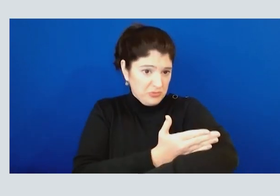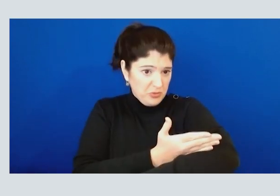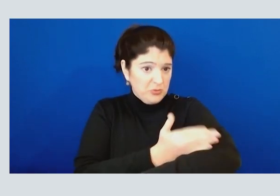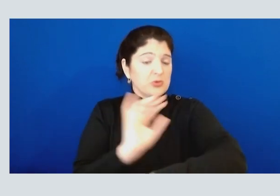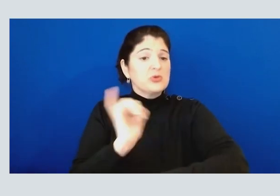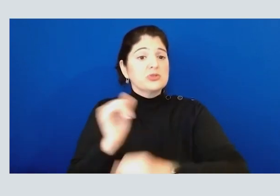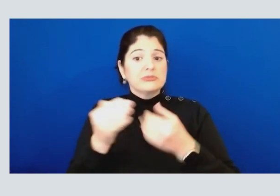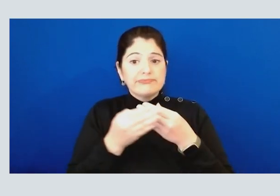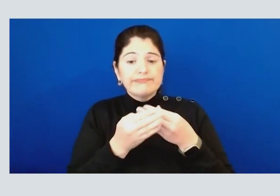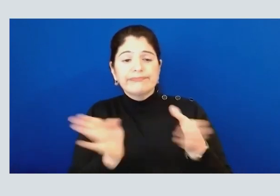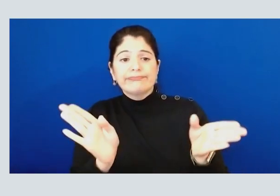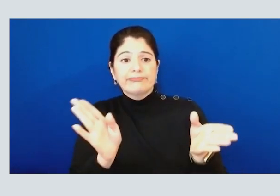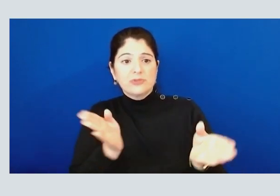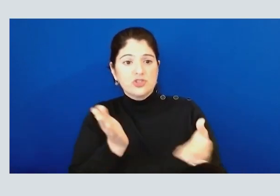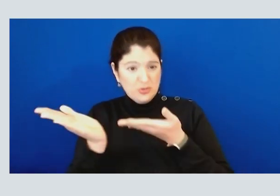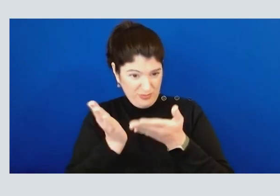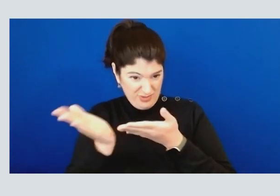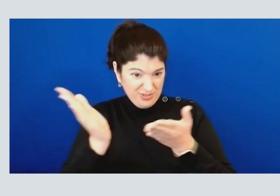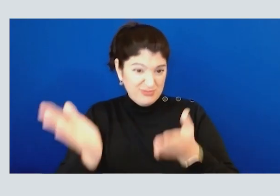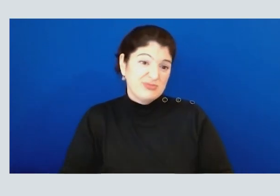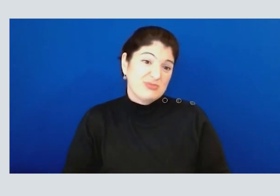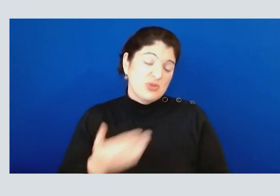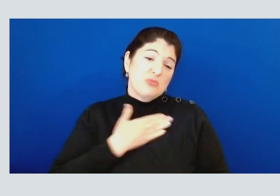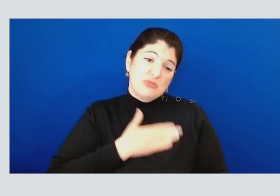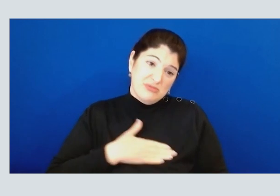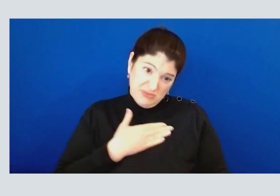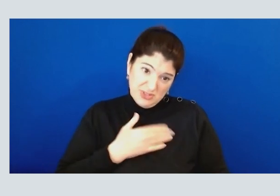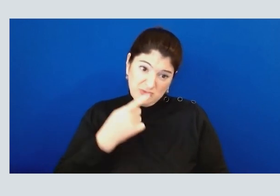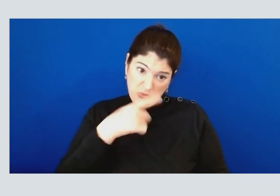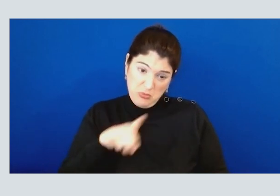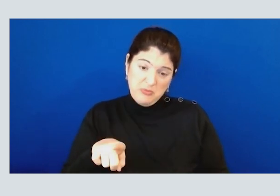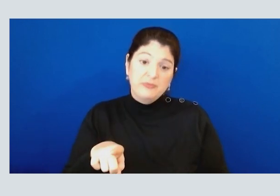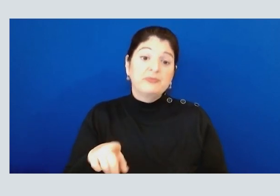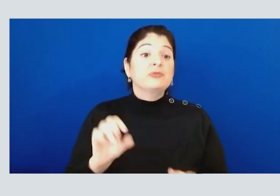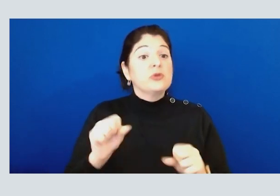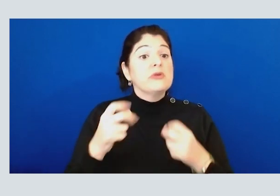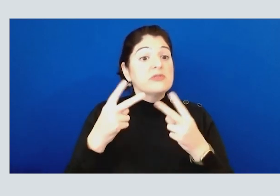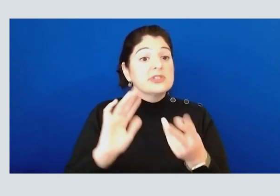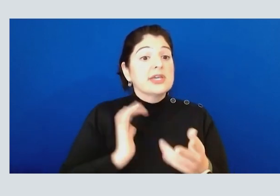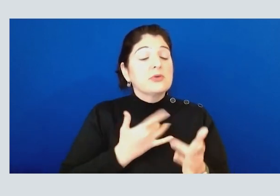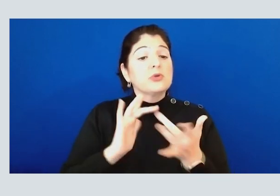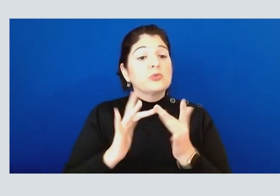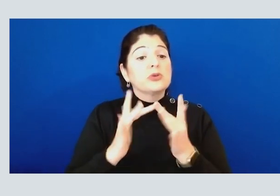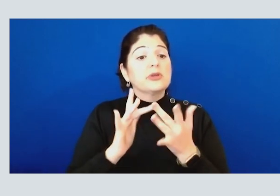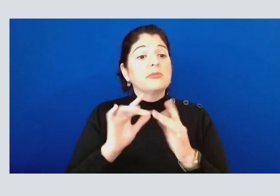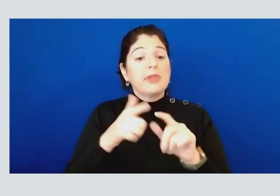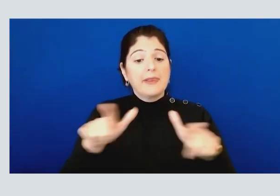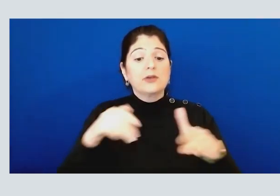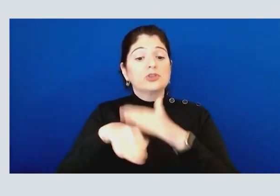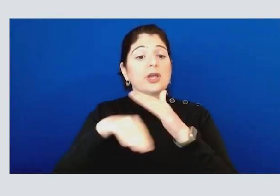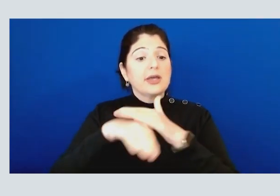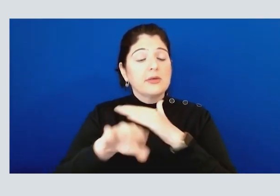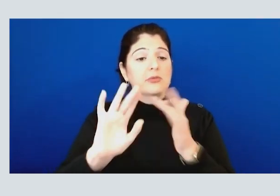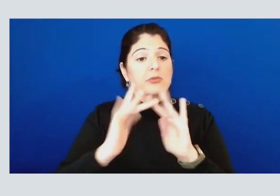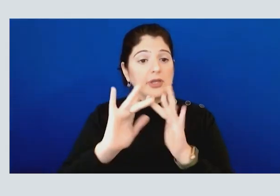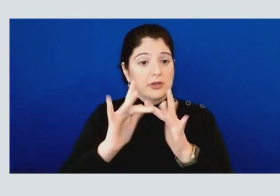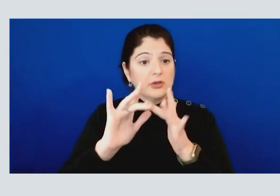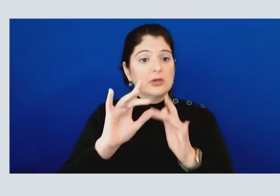so please don't hesitate to complete it. Visit our website, languageaccess.ny.gov